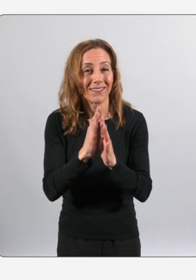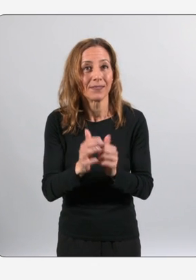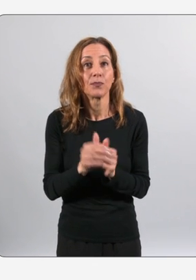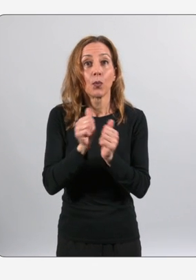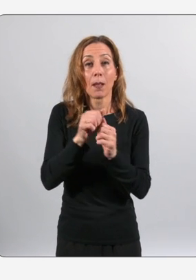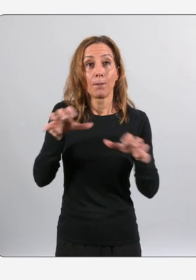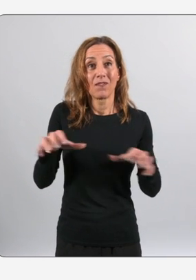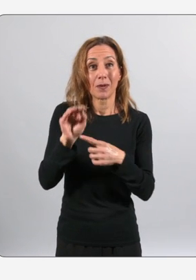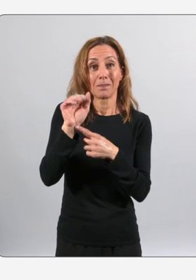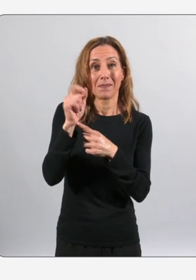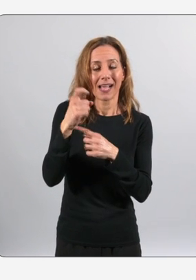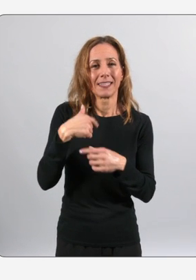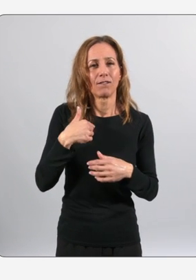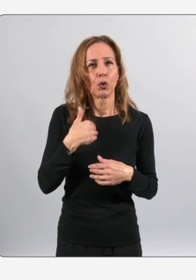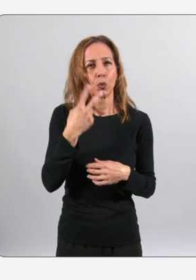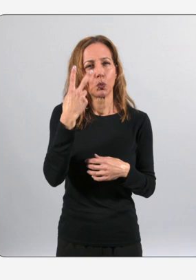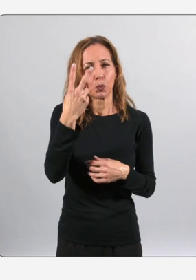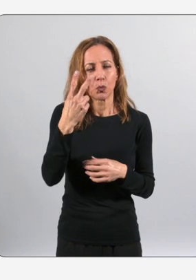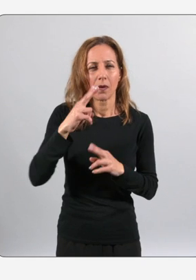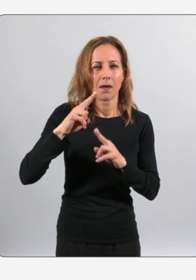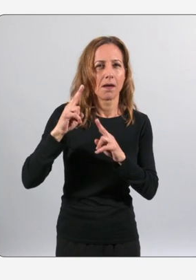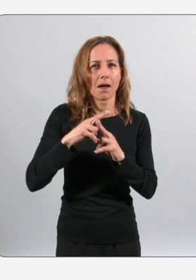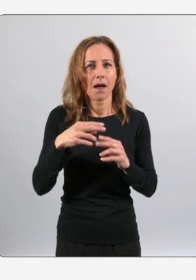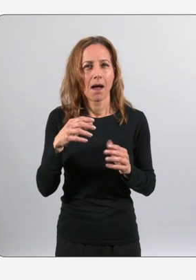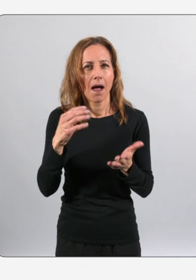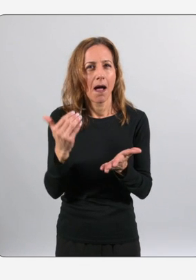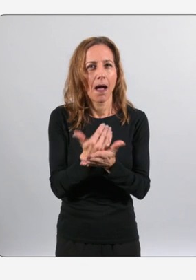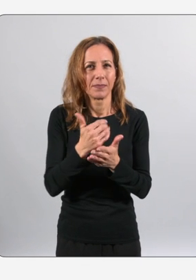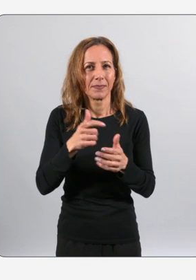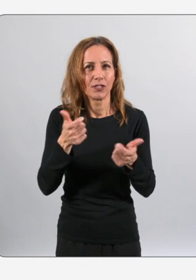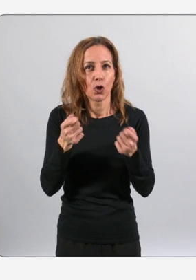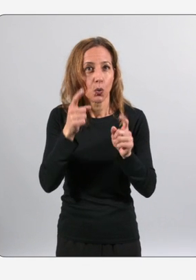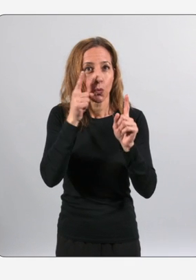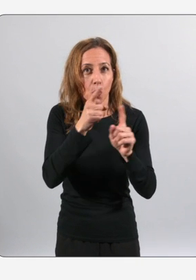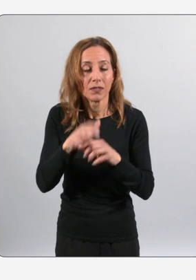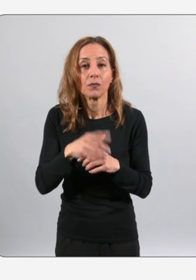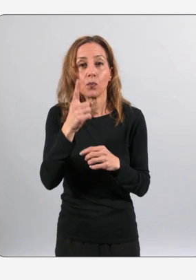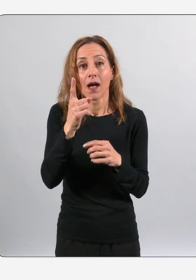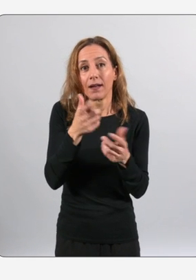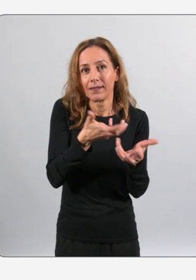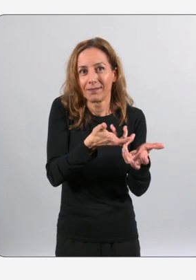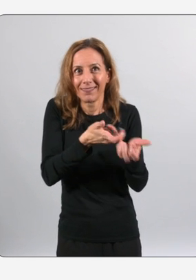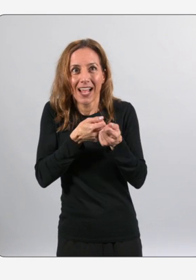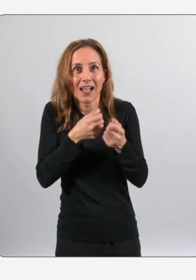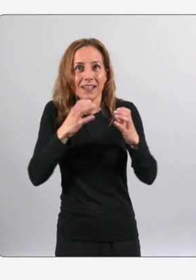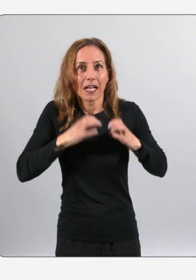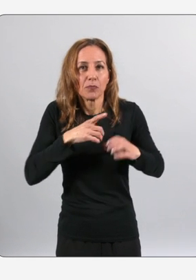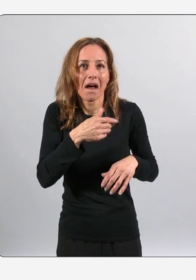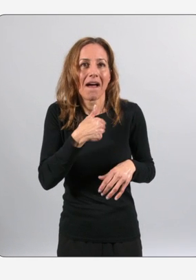optimization goals, one is around acquiring customers who have a high lifetime value, and the